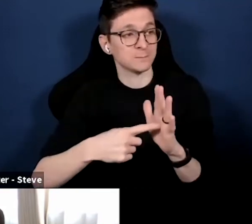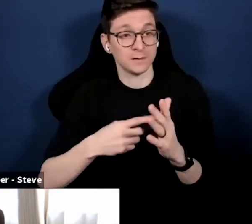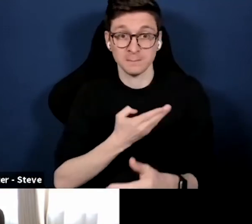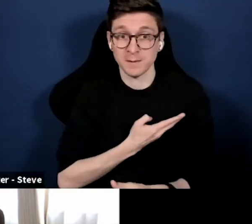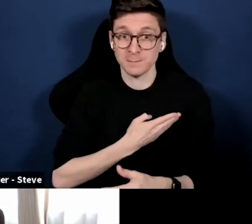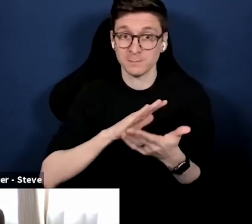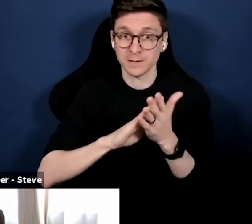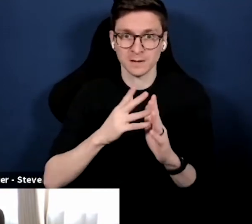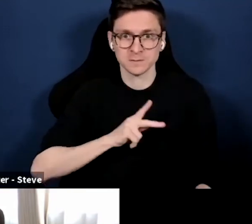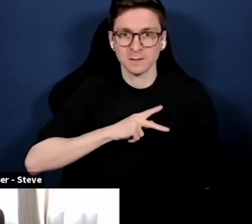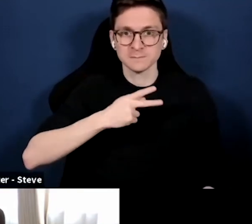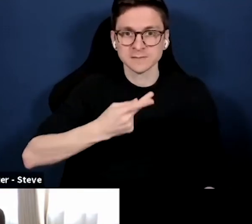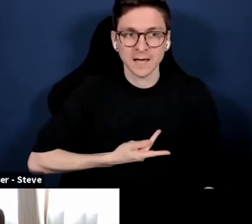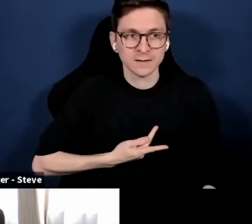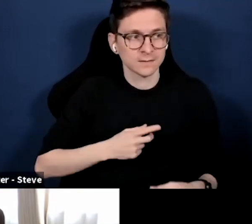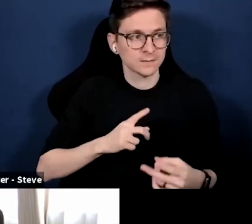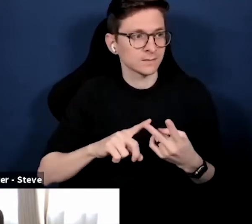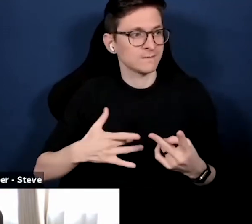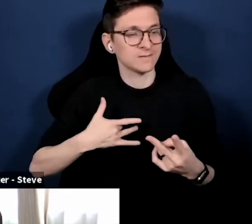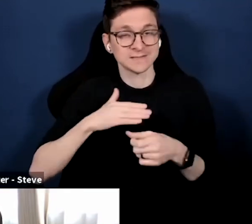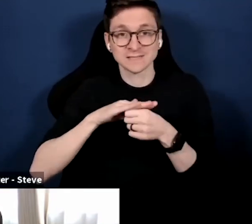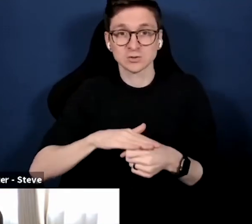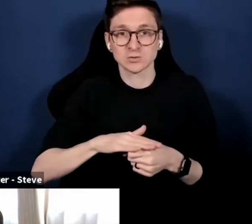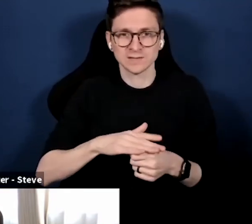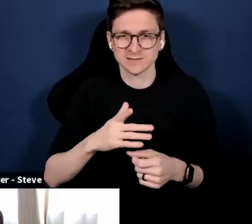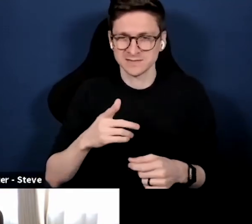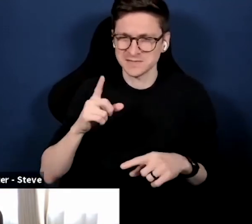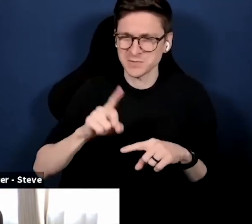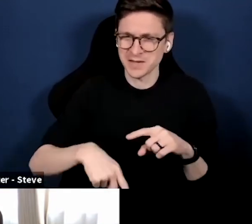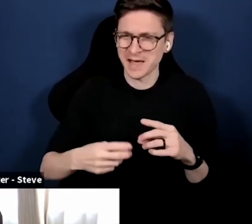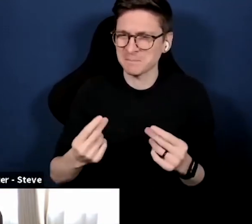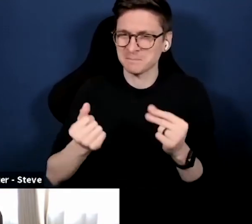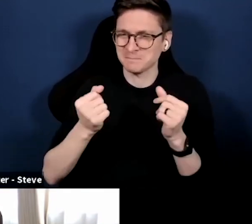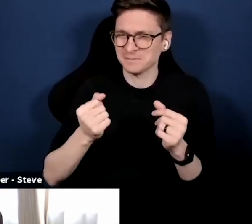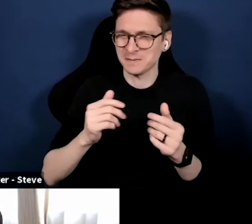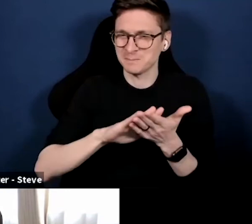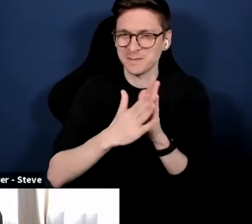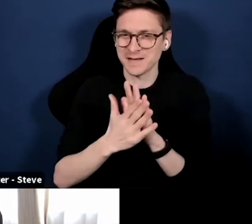then she's not going to instantly become happy because the emotional system has to